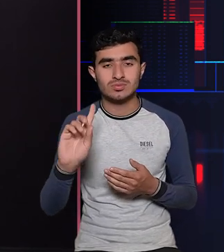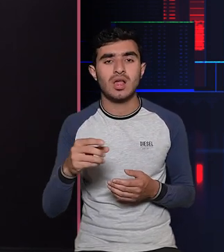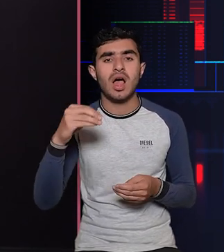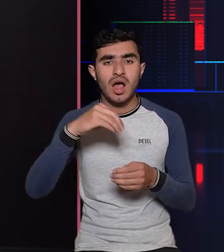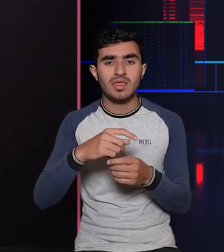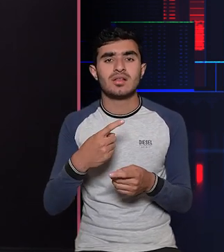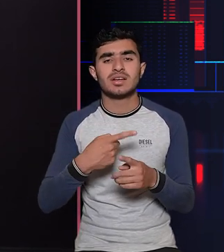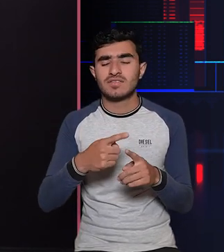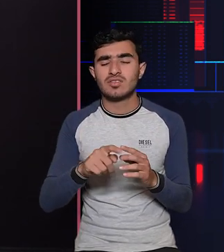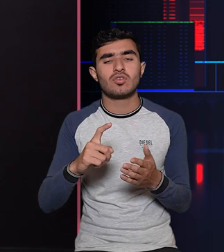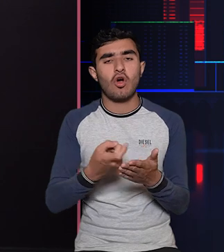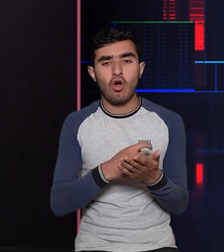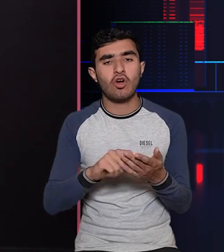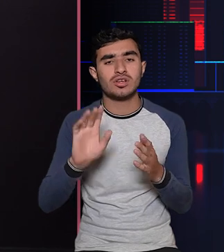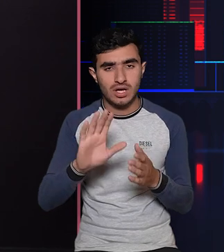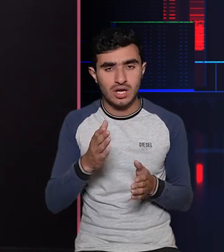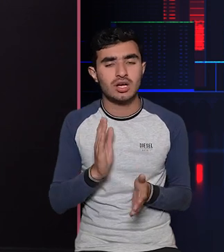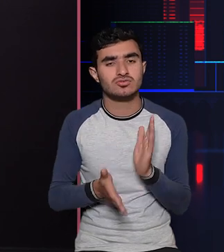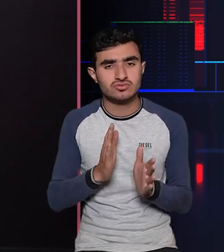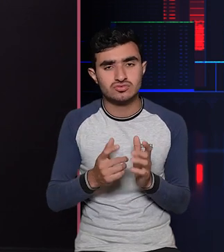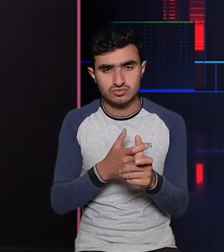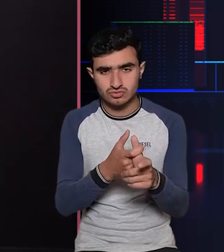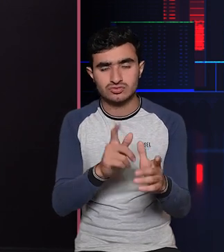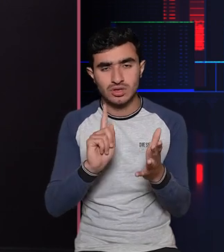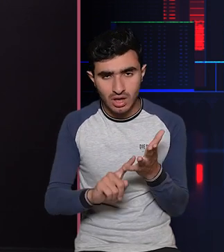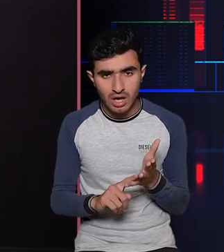Sports is very important in life, everybody needs to pursue it.